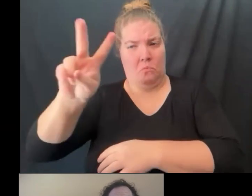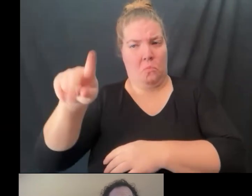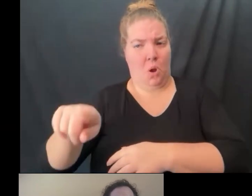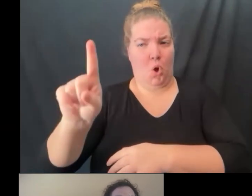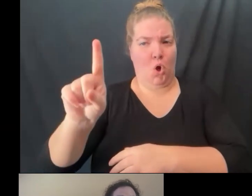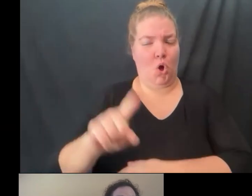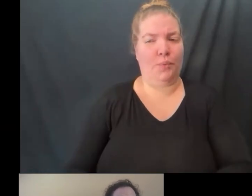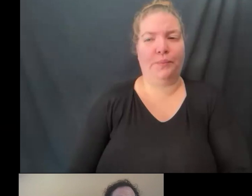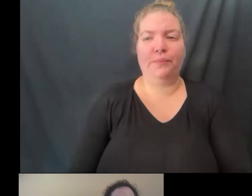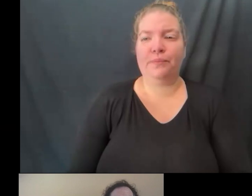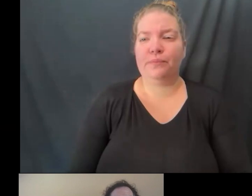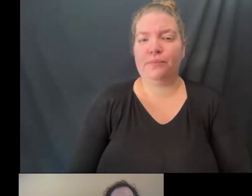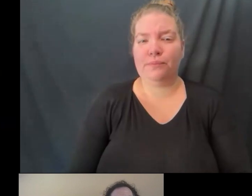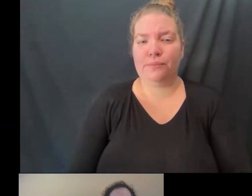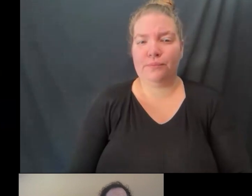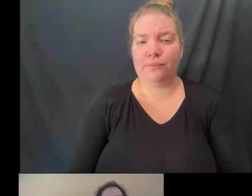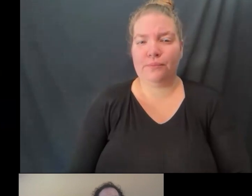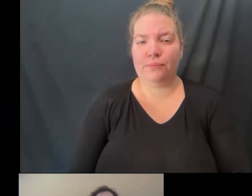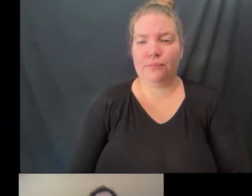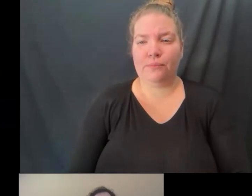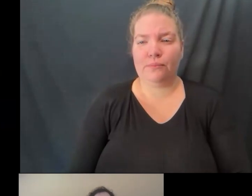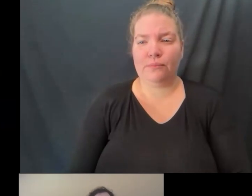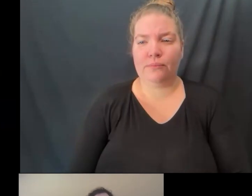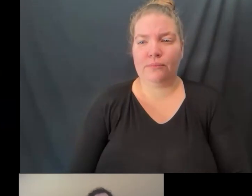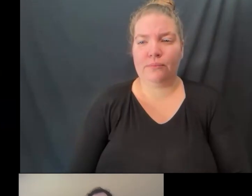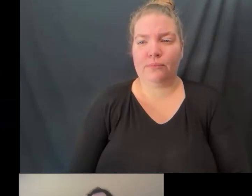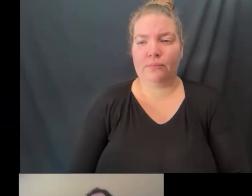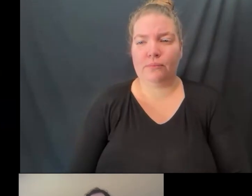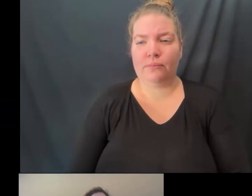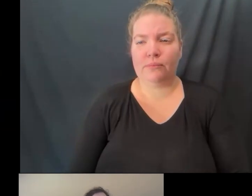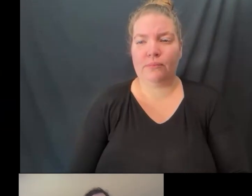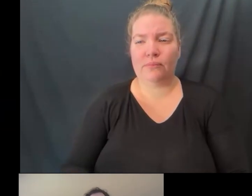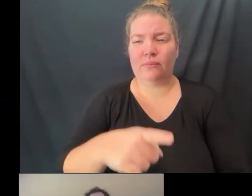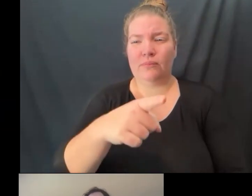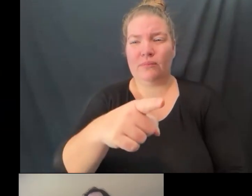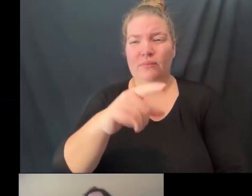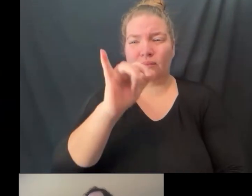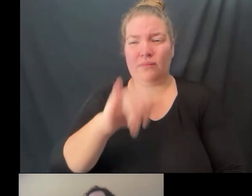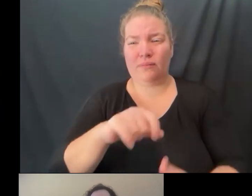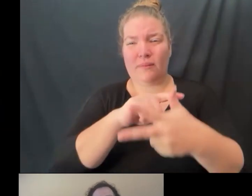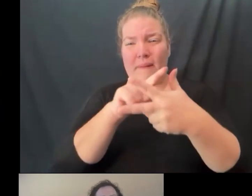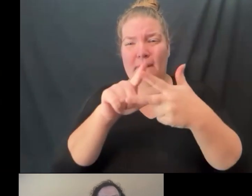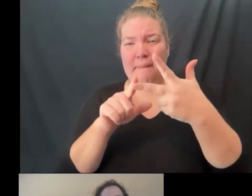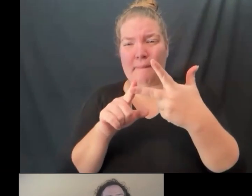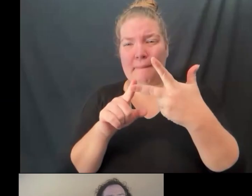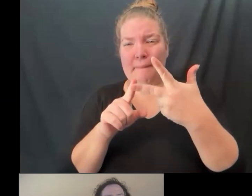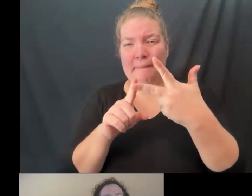Now, no matter what version of WCAG you're working at, you're working with, whether it's 2.0, 2.1, 2.2,